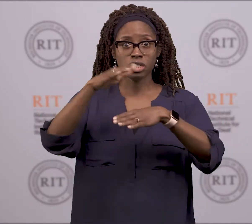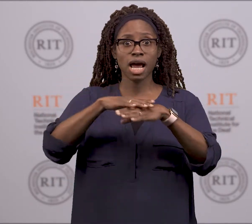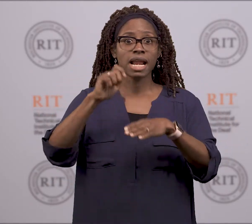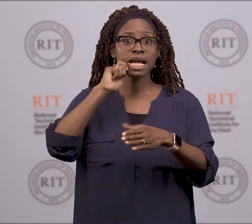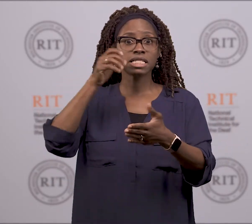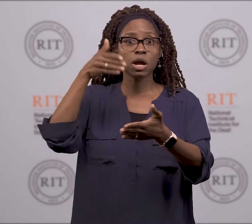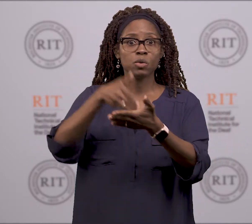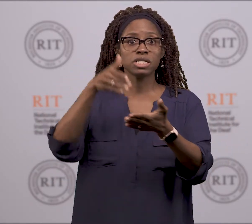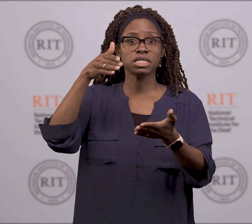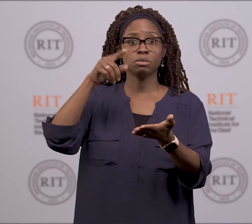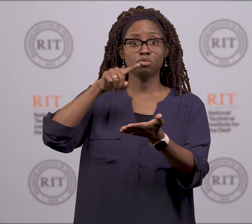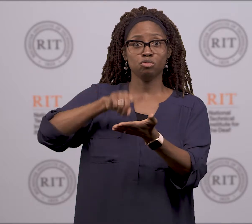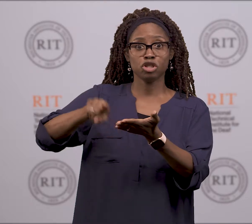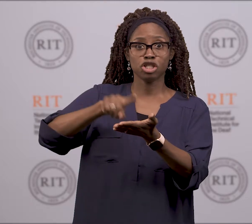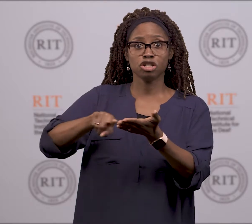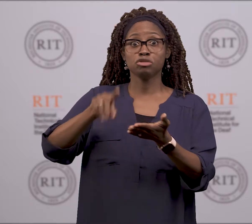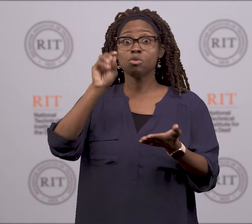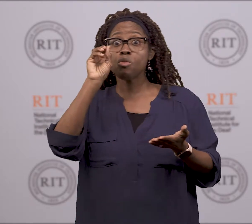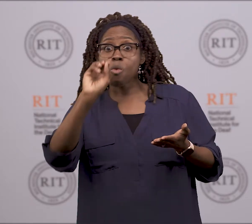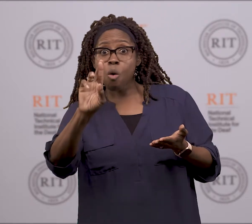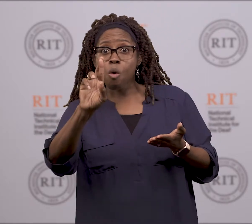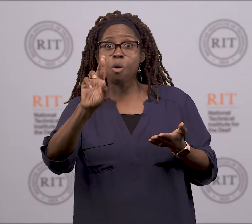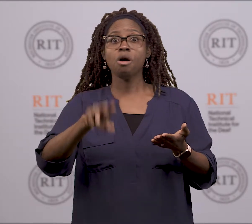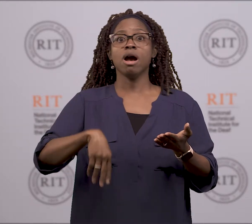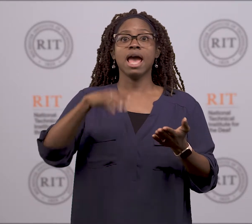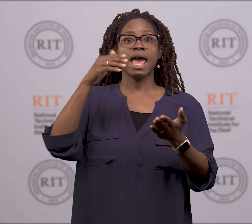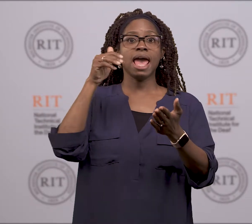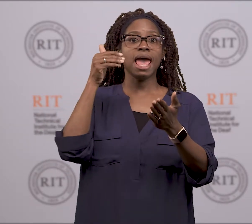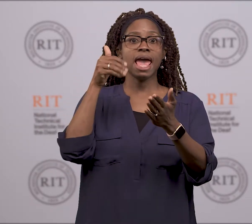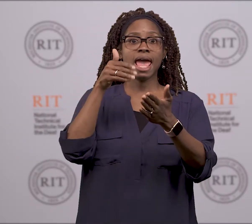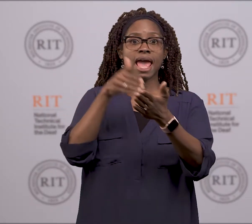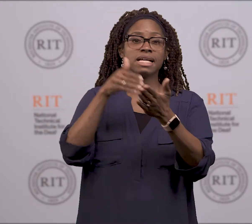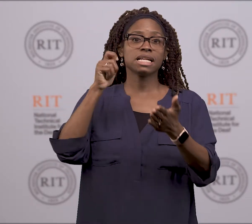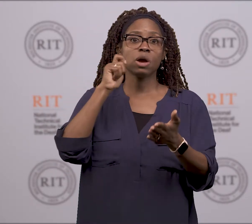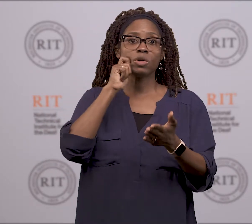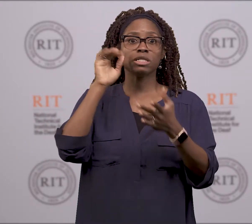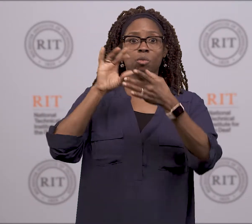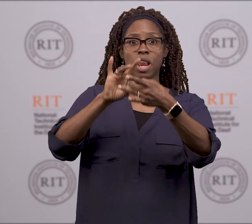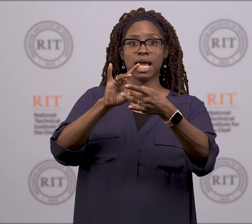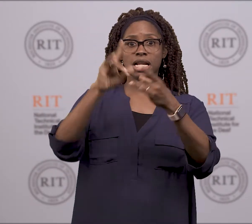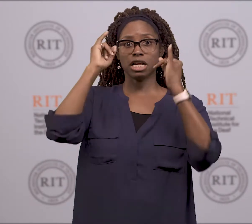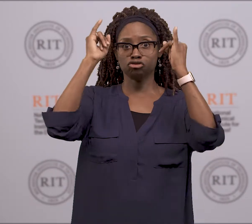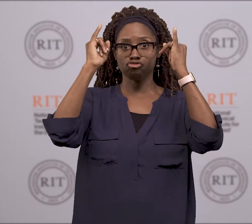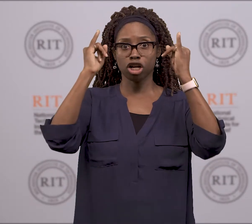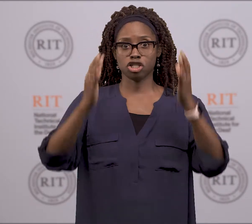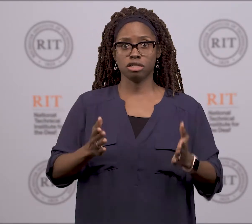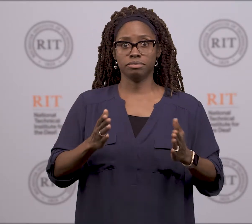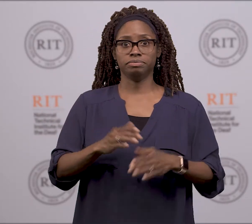focused on antiracism research/scholarship or antiracism-related instruction.